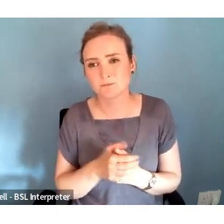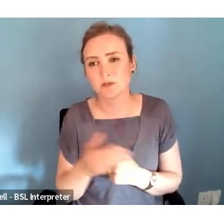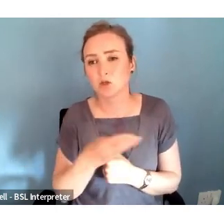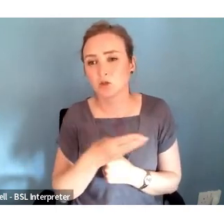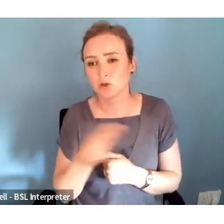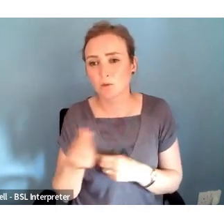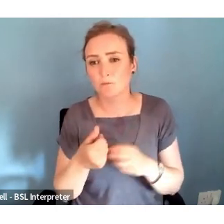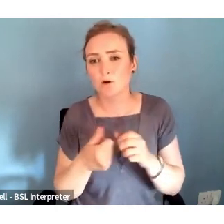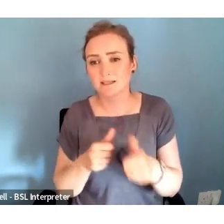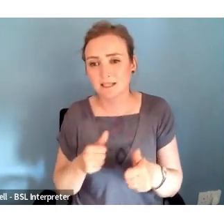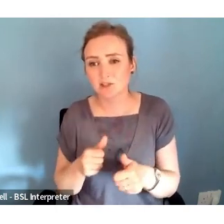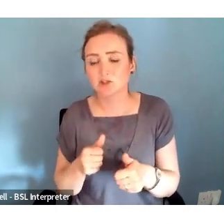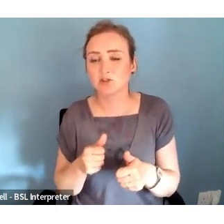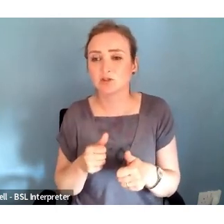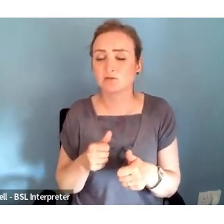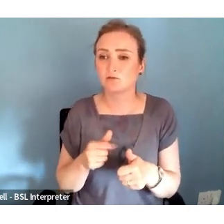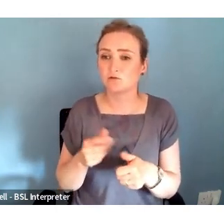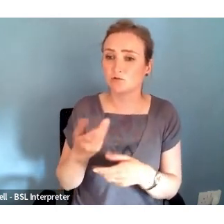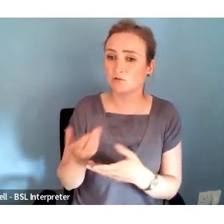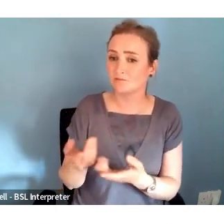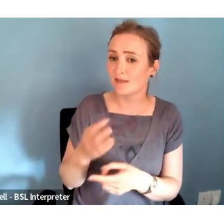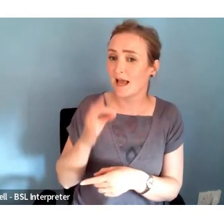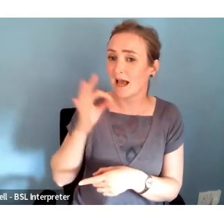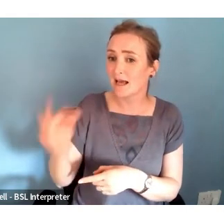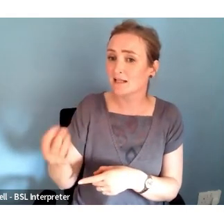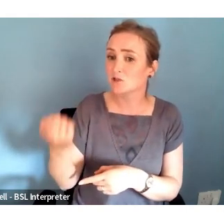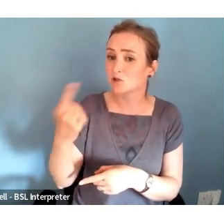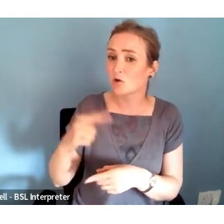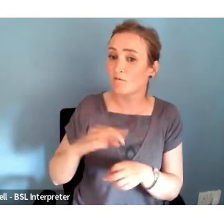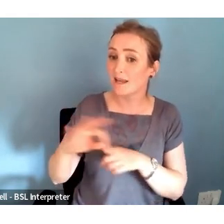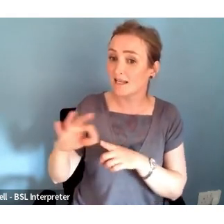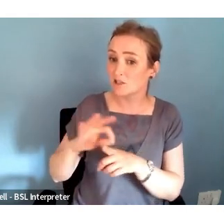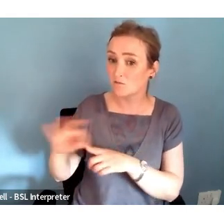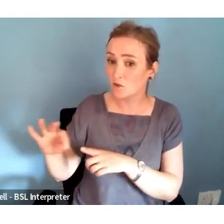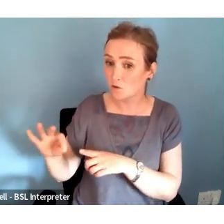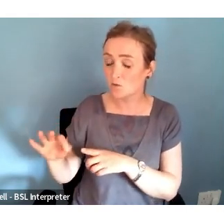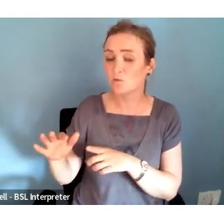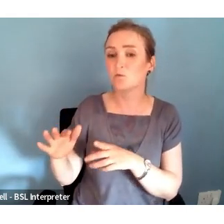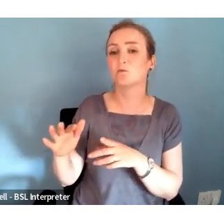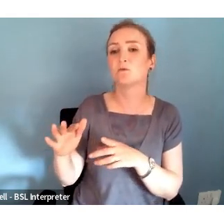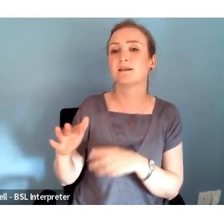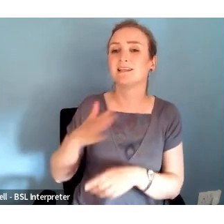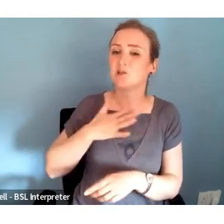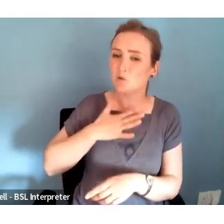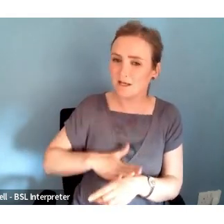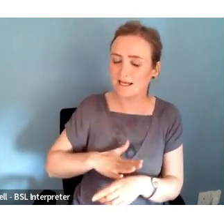list candidates if disabled and meet the minimum criteria . You don't want to grant interviews